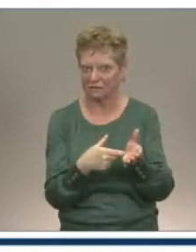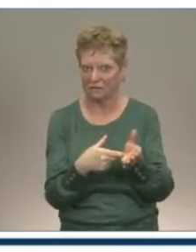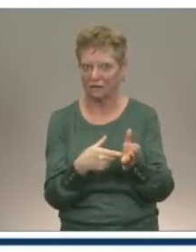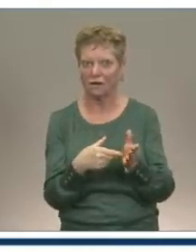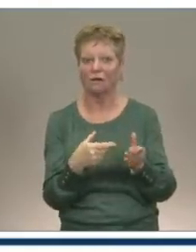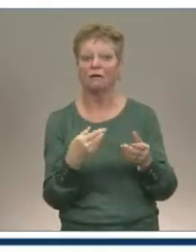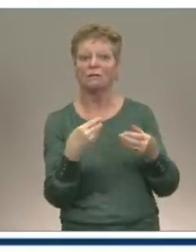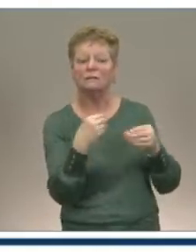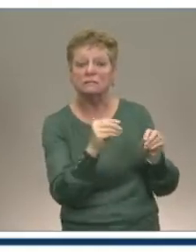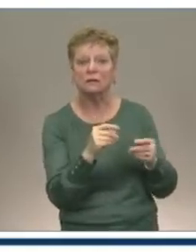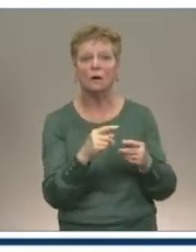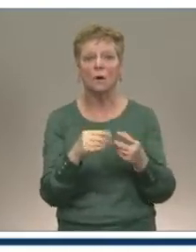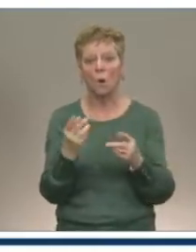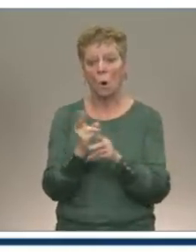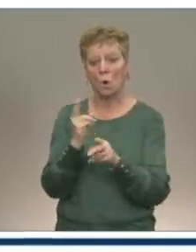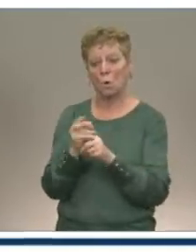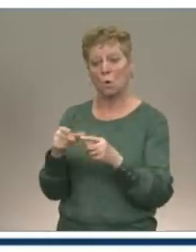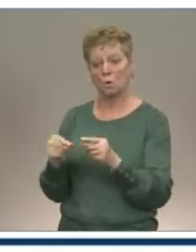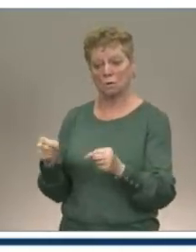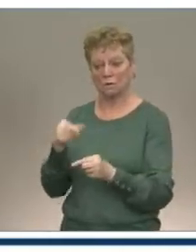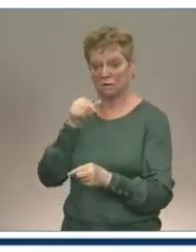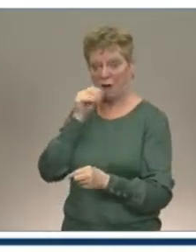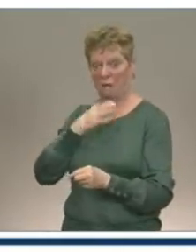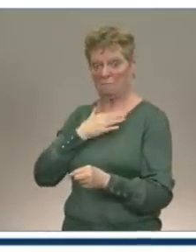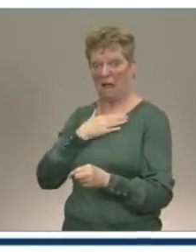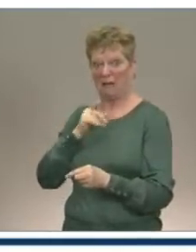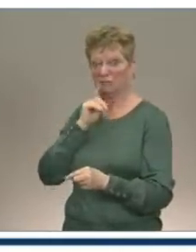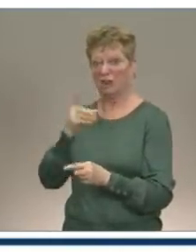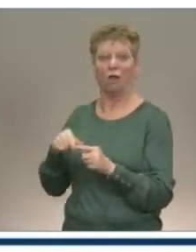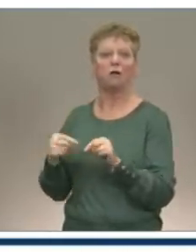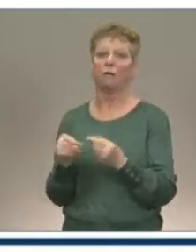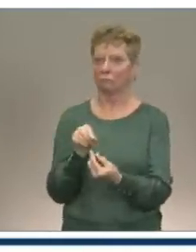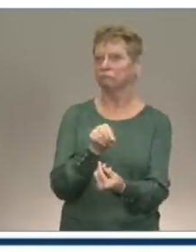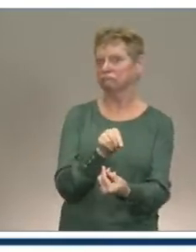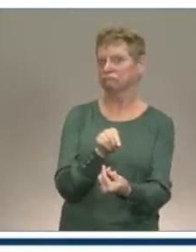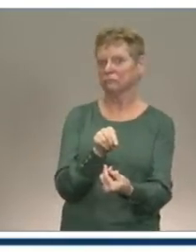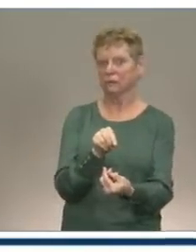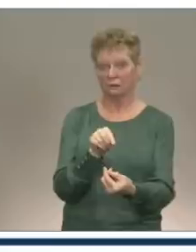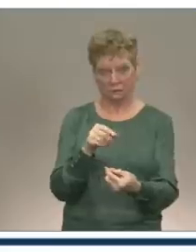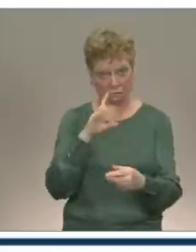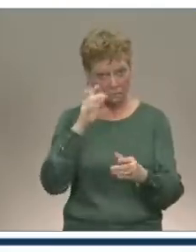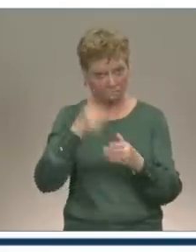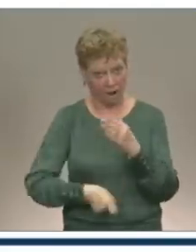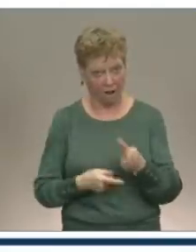are using fake proof of acts there what we're doing is going to make that very explicitly clear